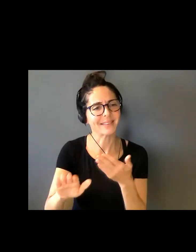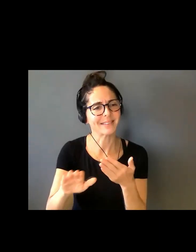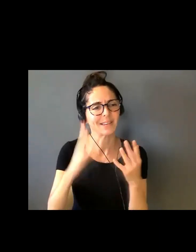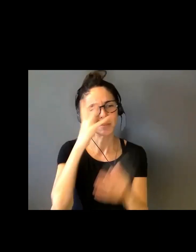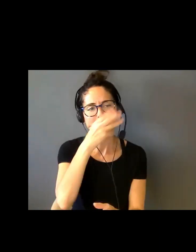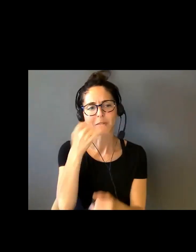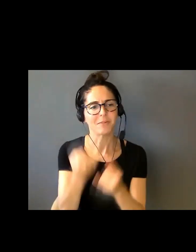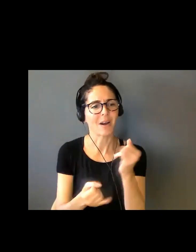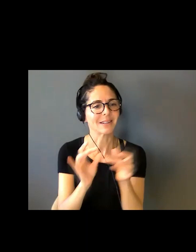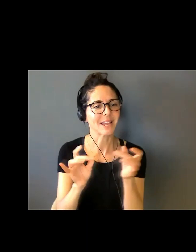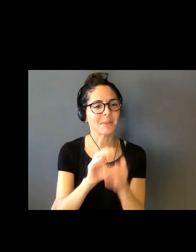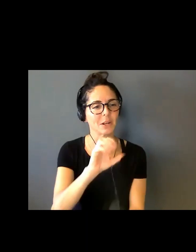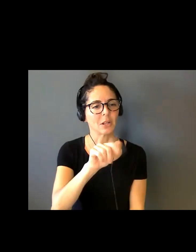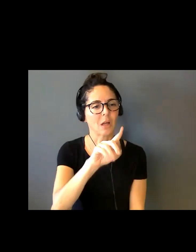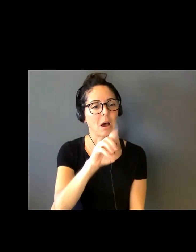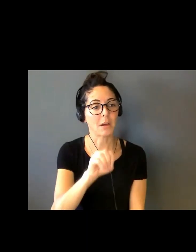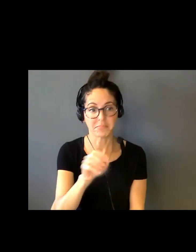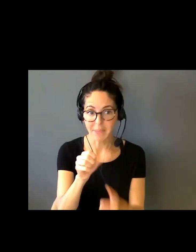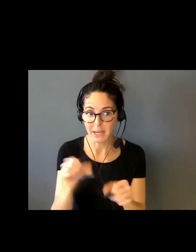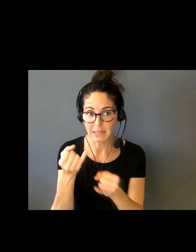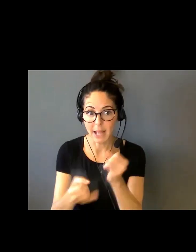anyone has any other final reflective thoughts. Otherwise, we can pivot to